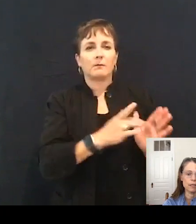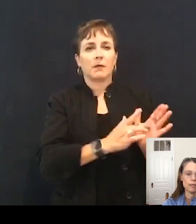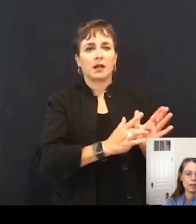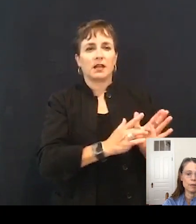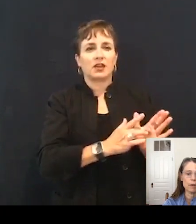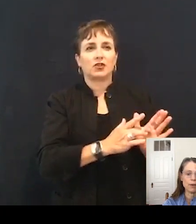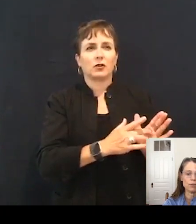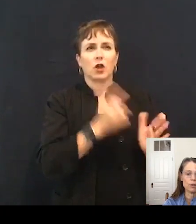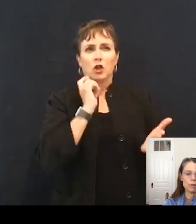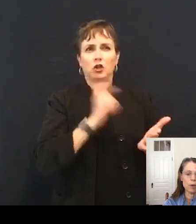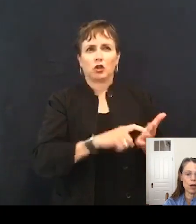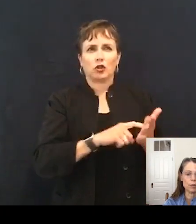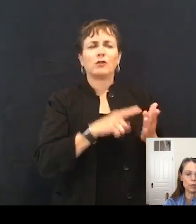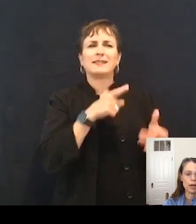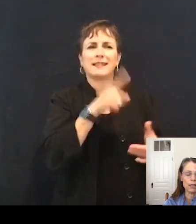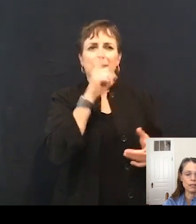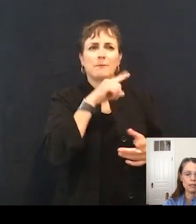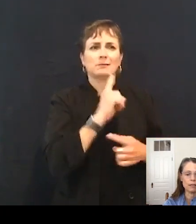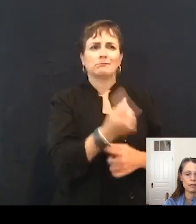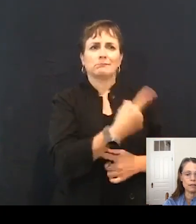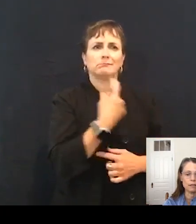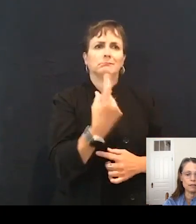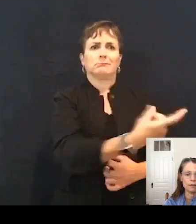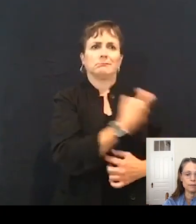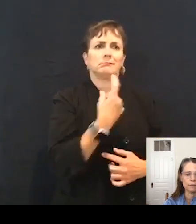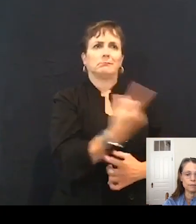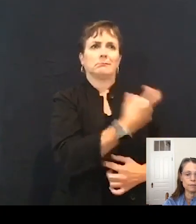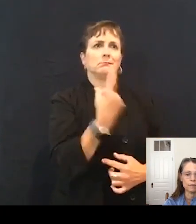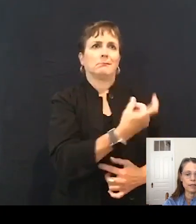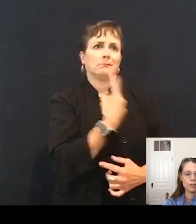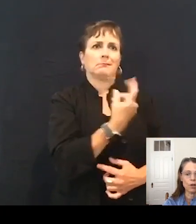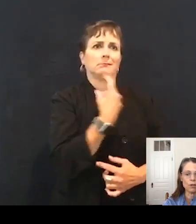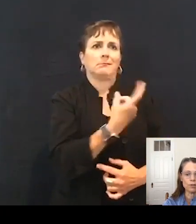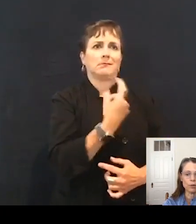The mouse on the bottom right is also an USH1C